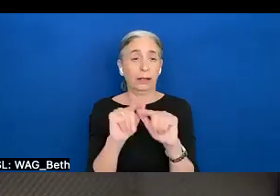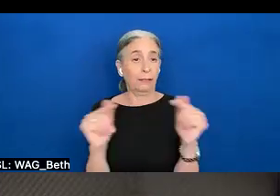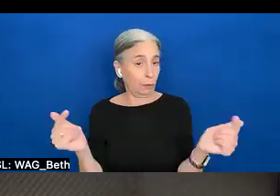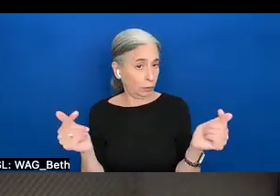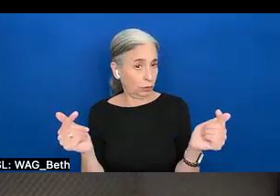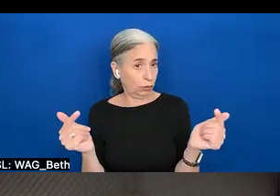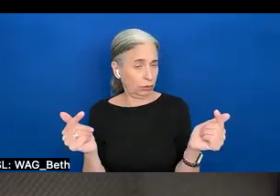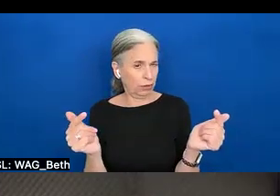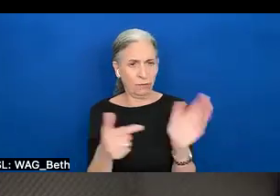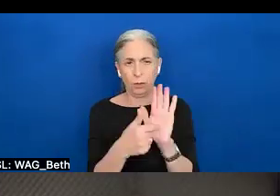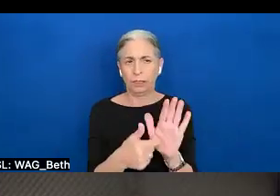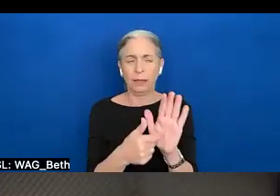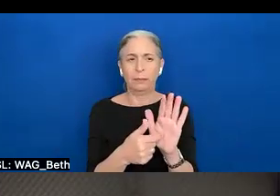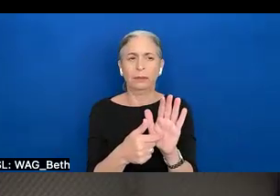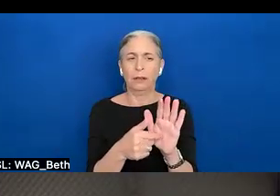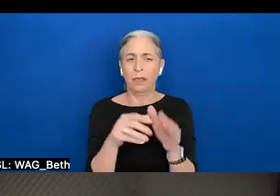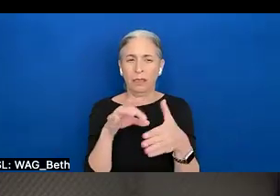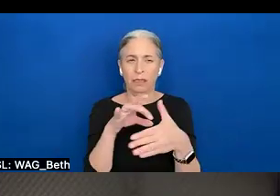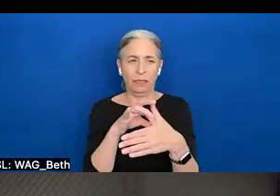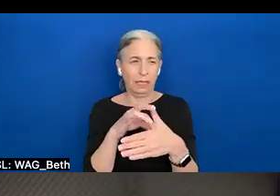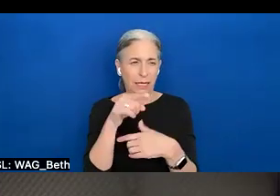For example, the main text here is in English.